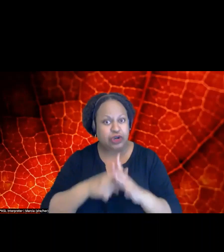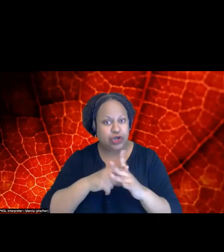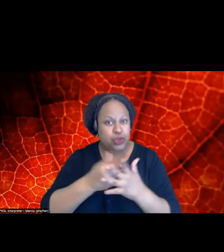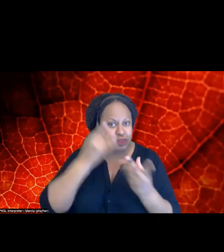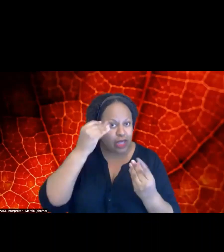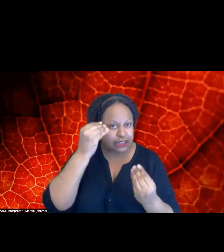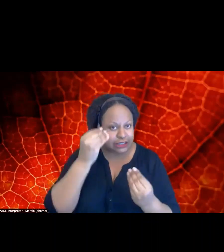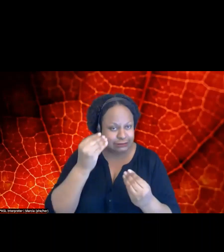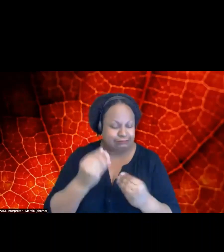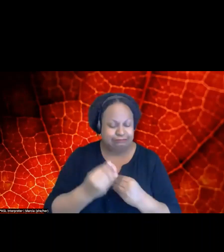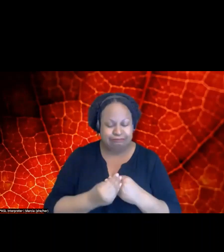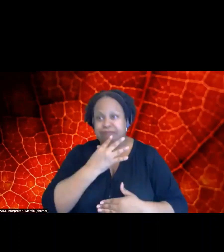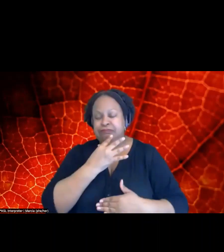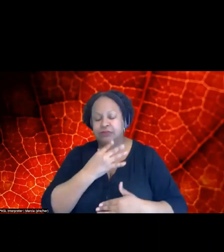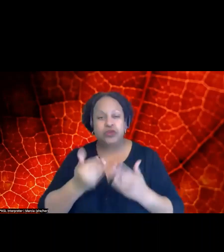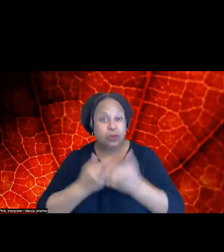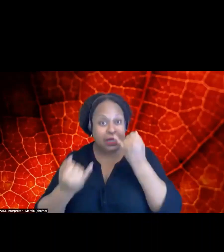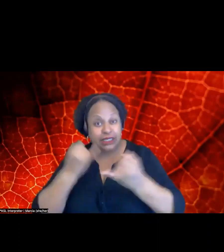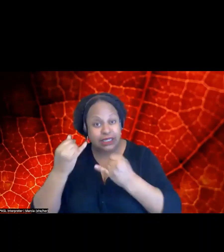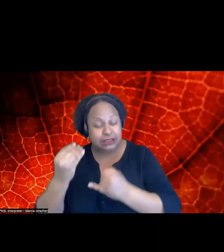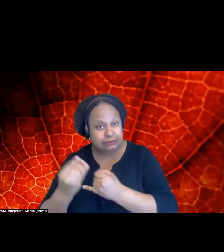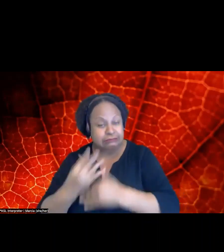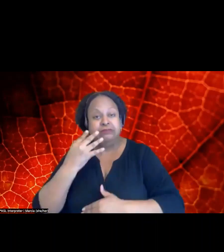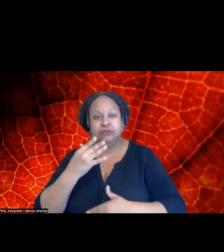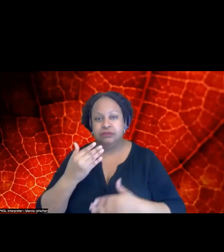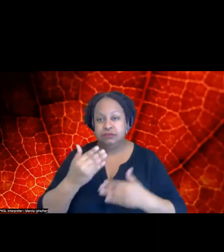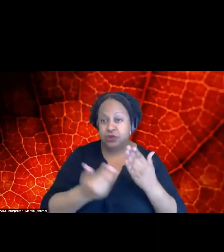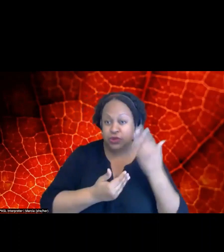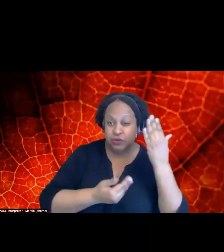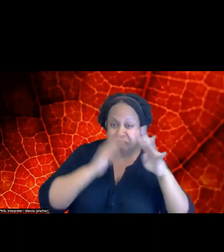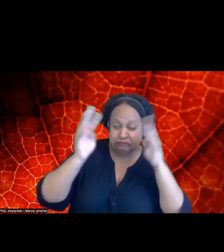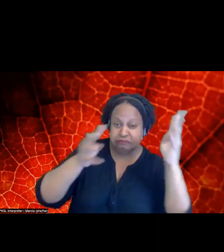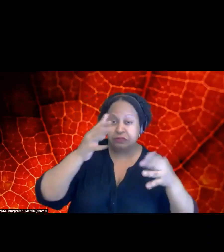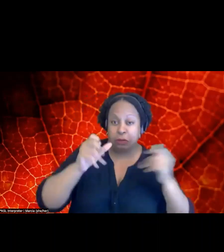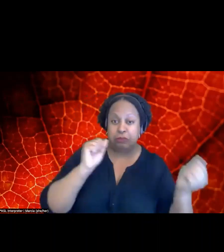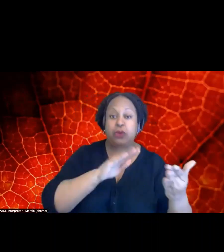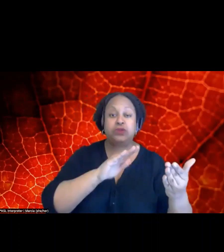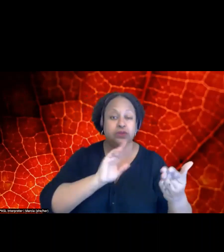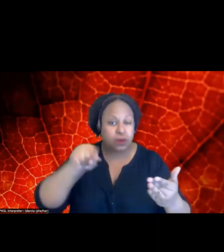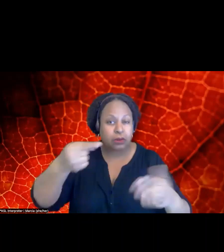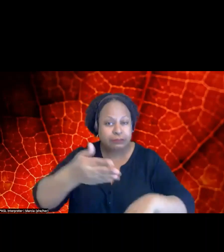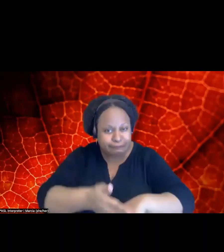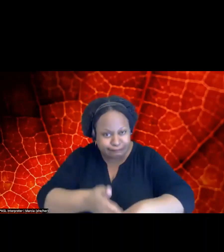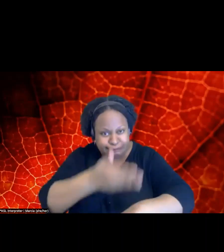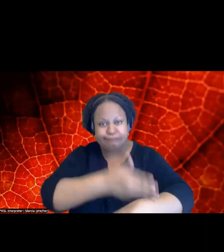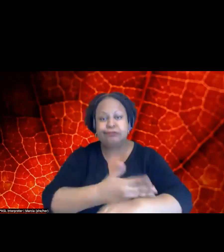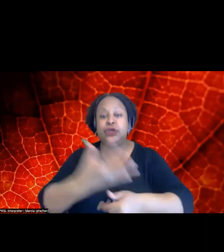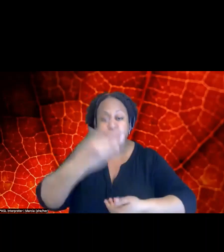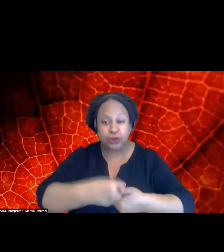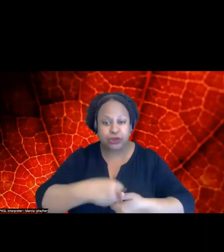new ideas and innovative approaches that will only increase inclusion for students with disabilities.